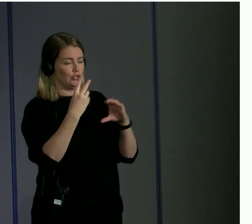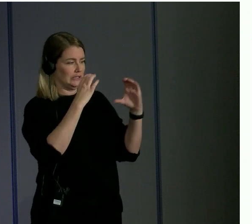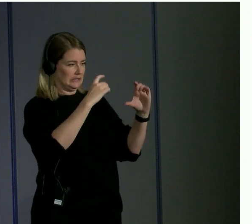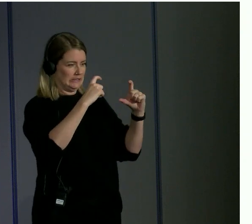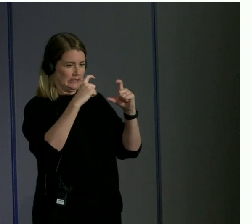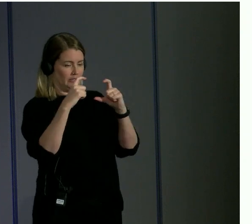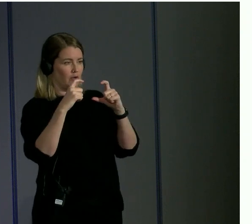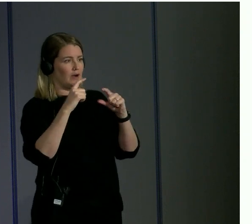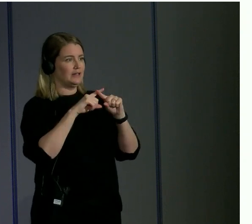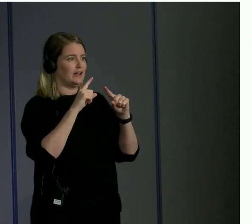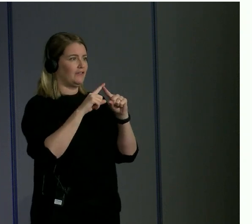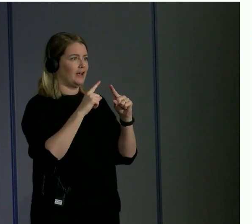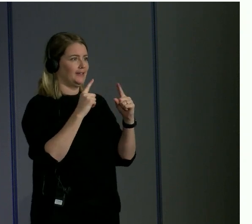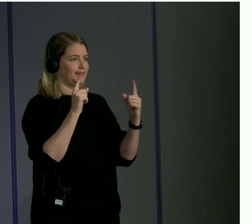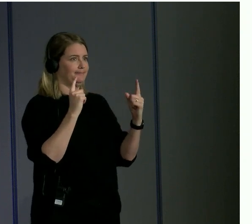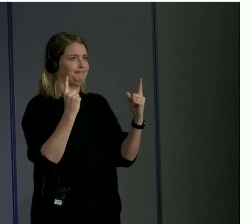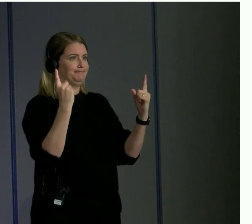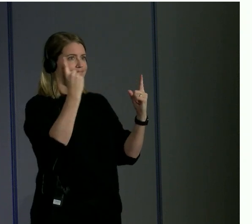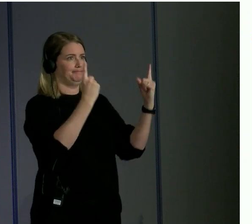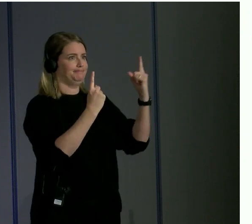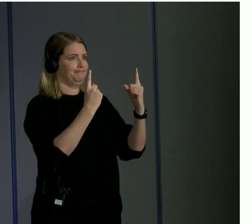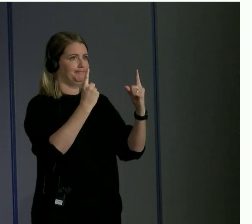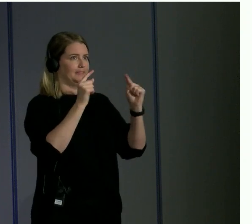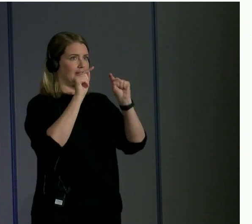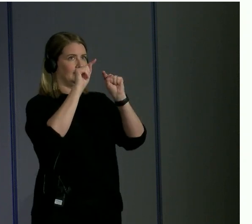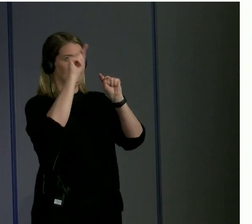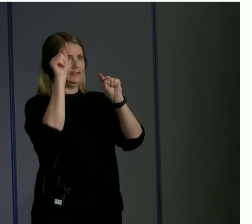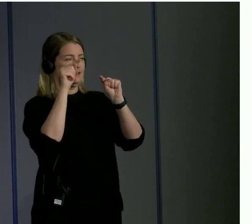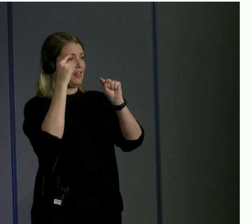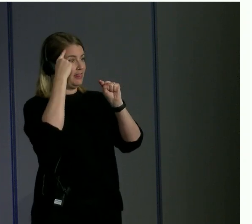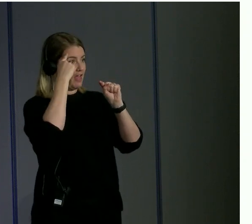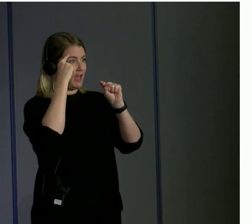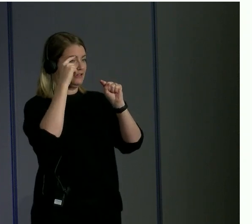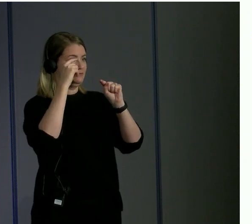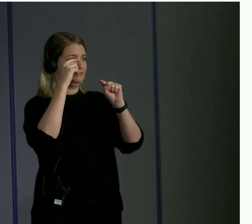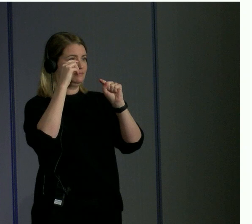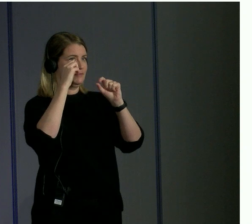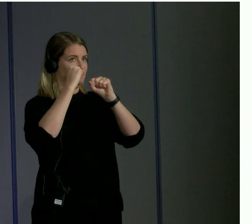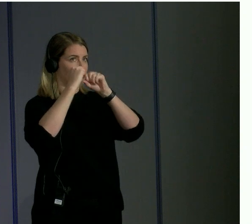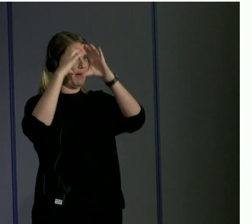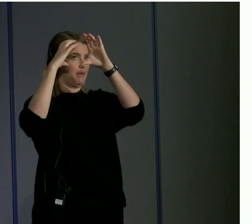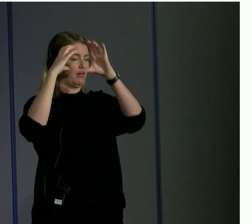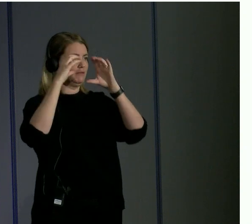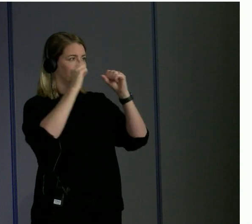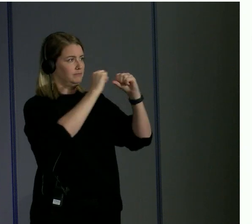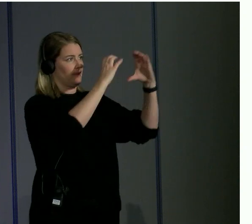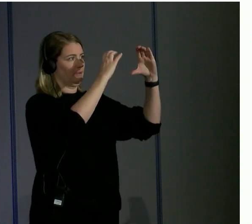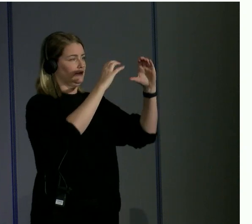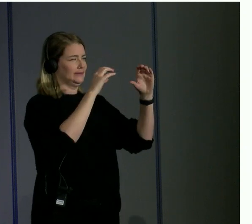thought bubbles on each of the diagrams? If you don't understand that experience or what you think